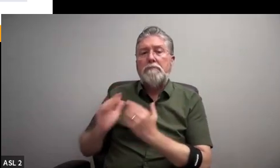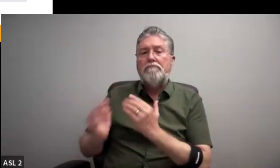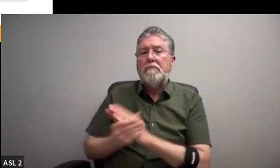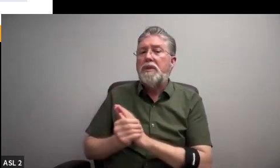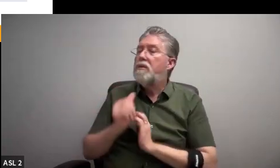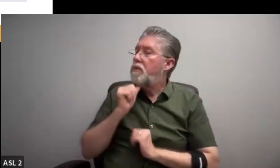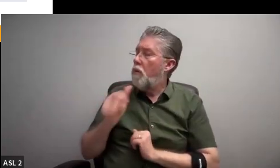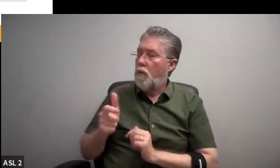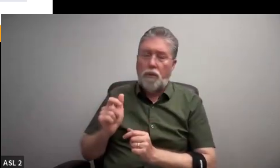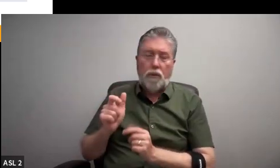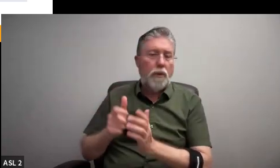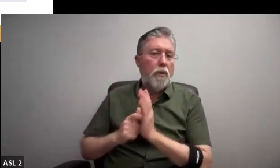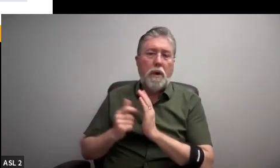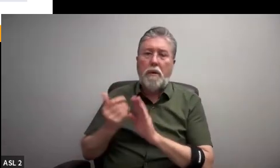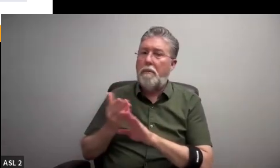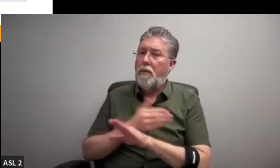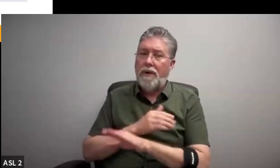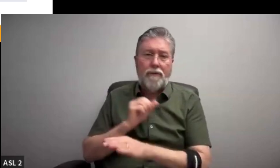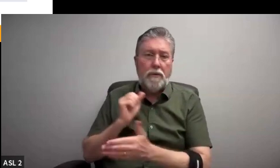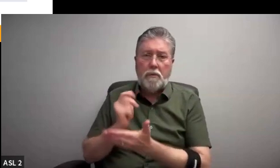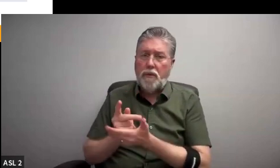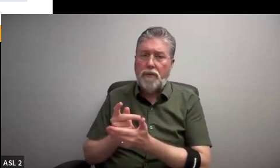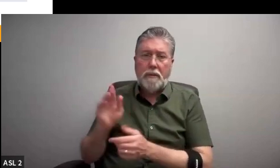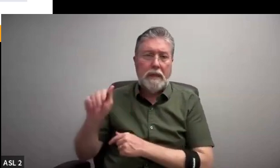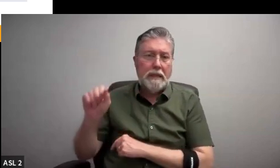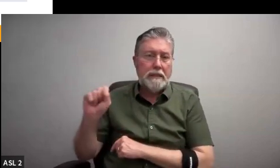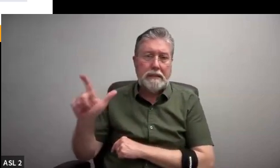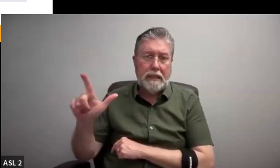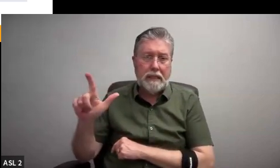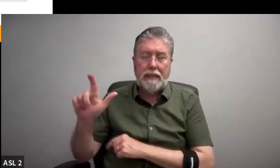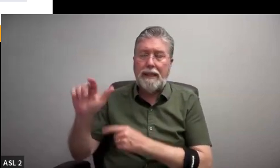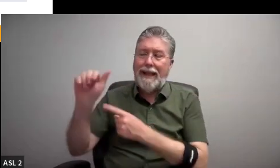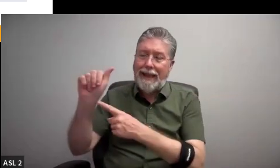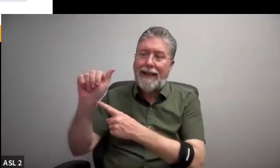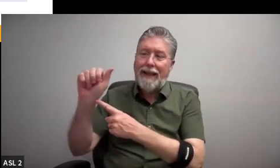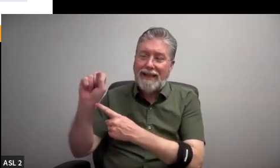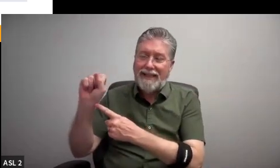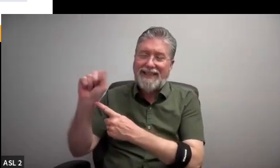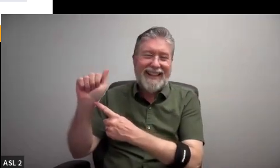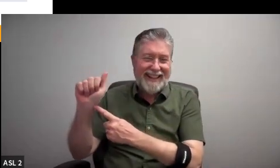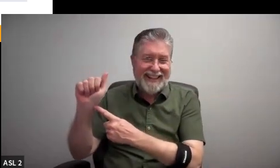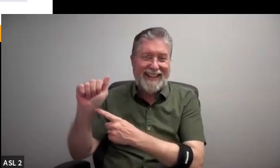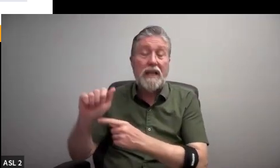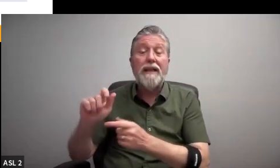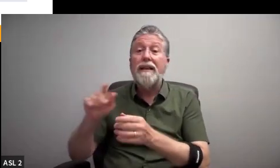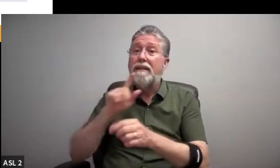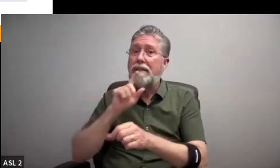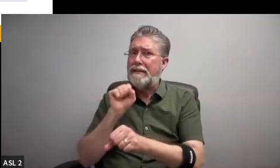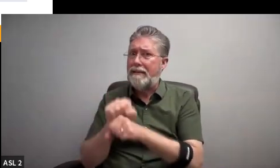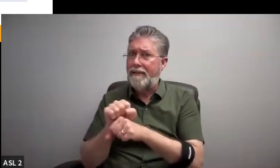require prior approval by the Assistant Secretary for Aging: a significant change in a state law,